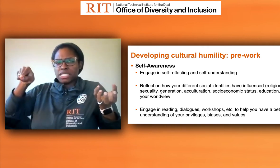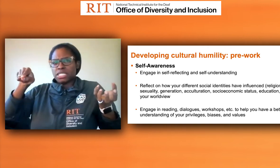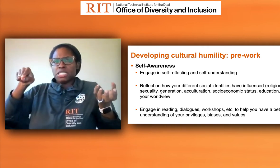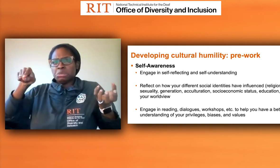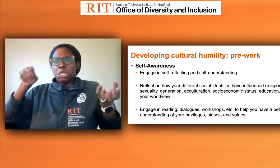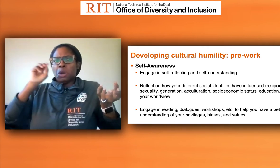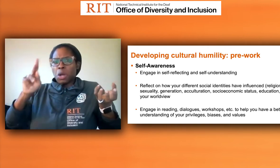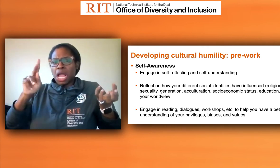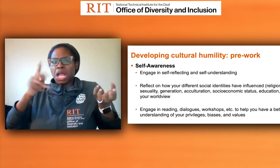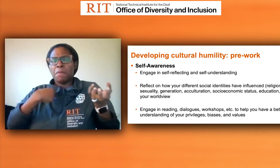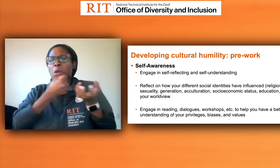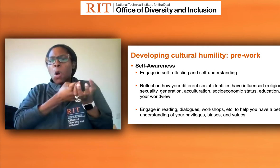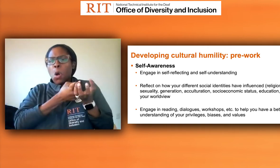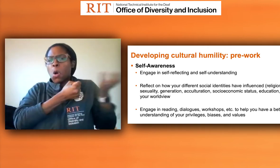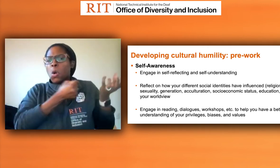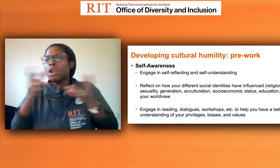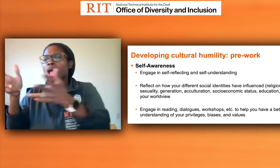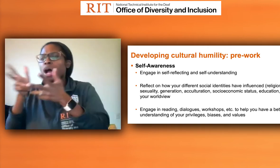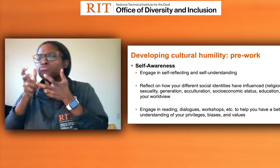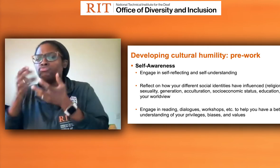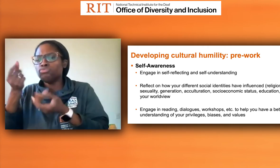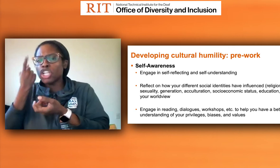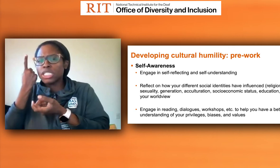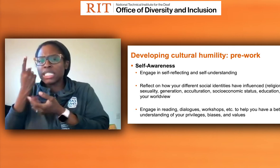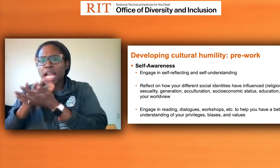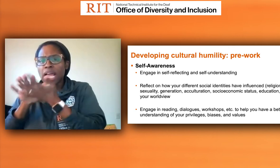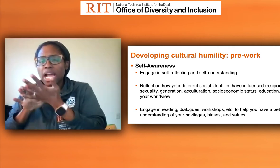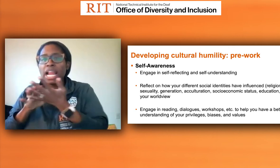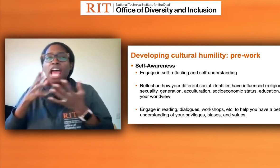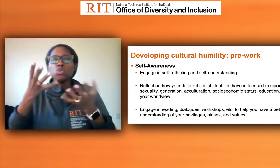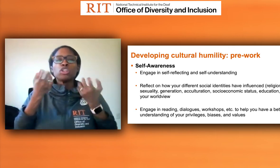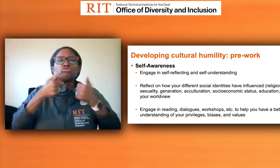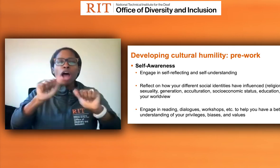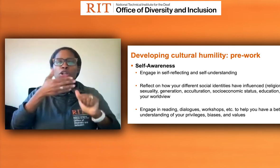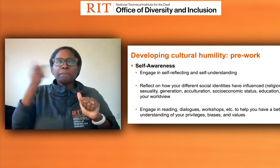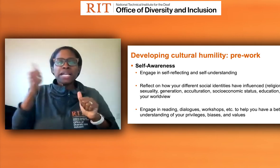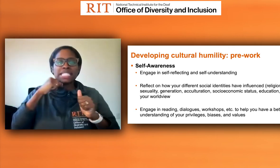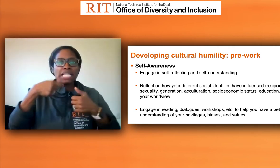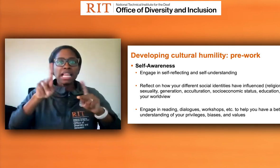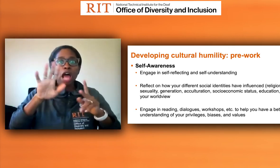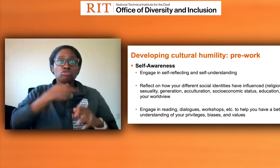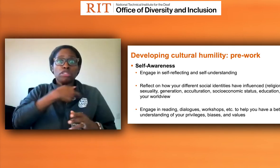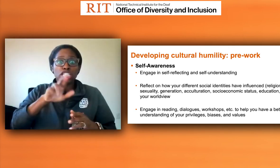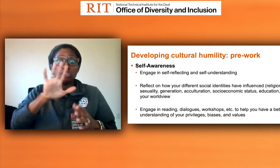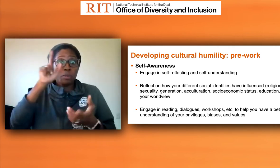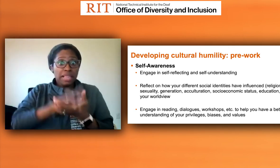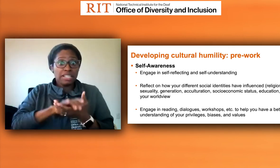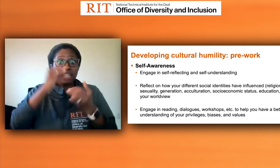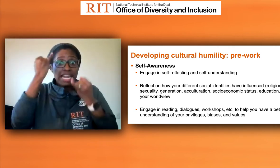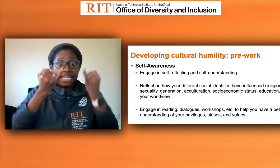in that context, certain things are not acceptable. Maybe you can hold on to that idea or belief but you can still remain open